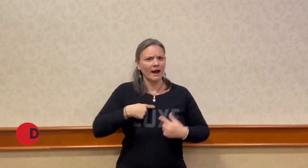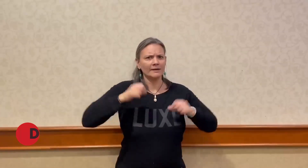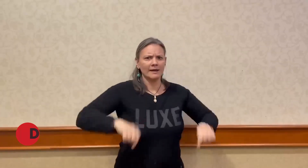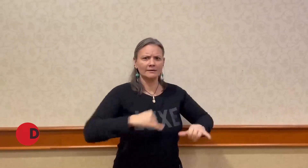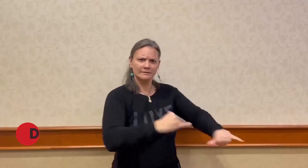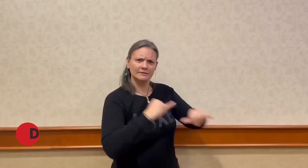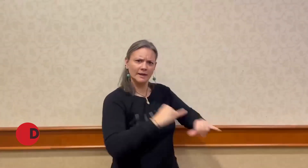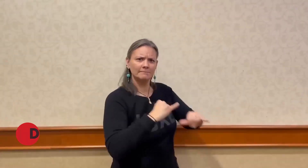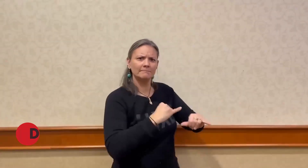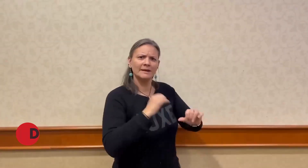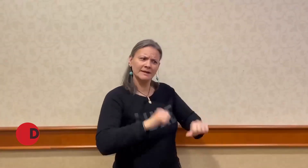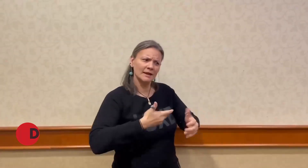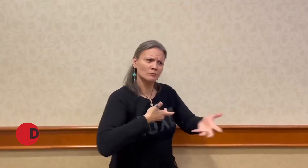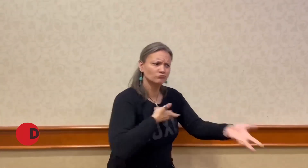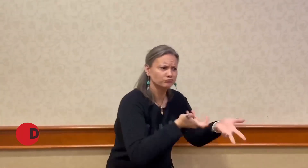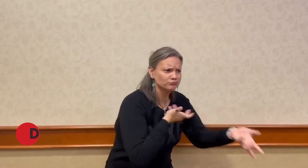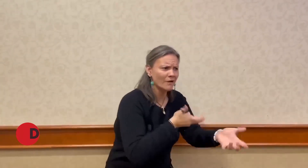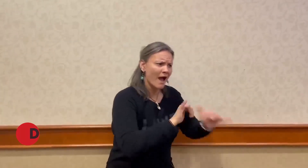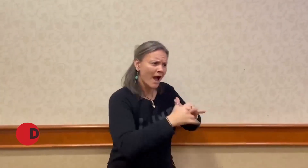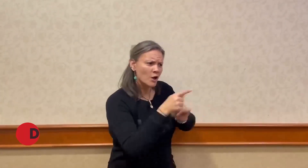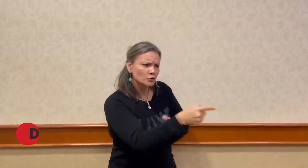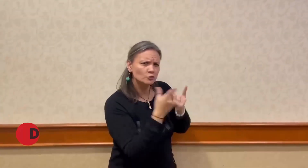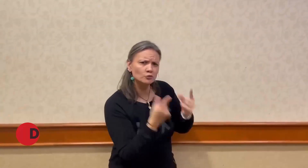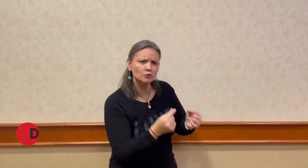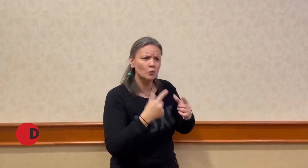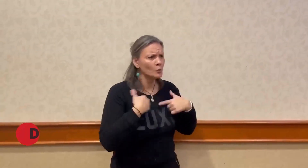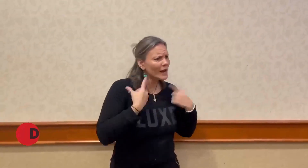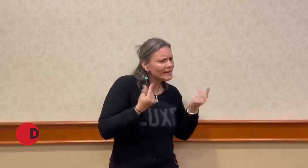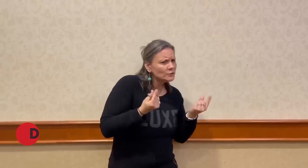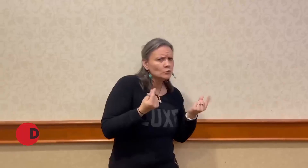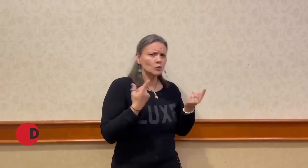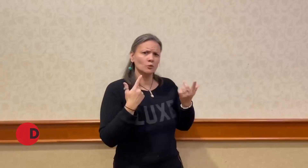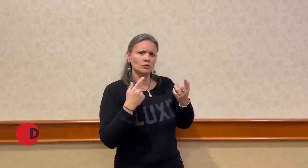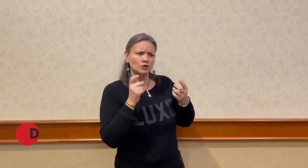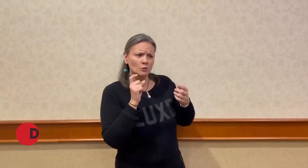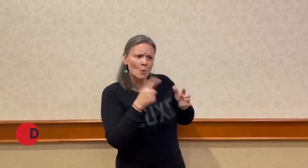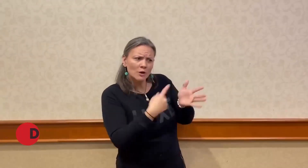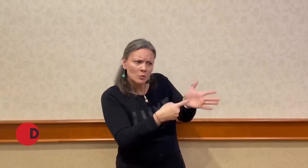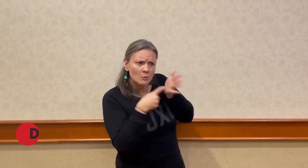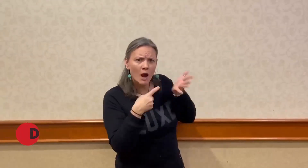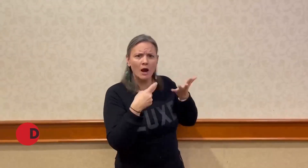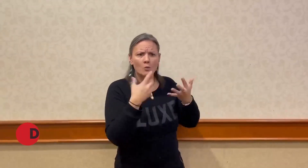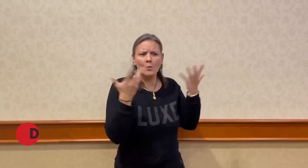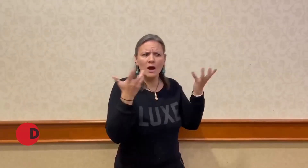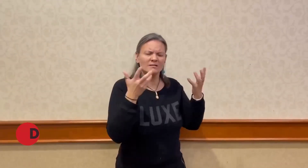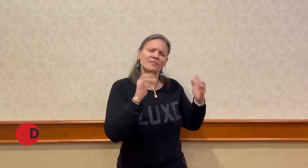interact on the same level, to be able to compromise, to see how they do things as they can see what we do.